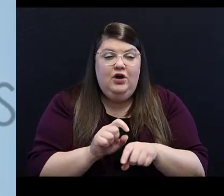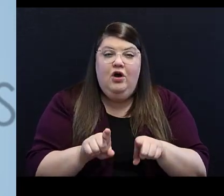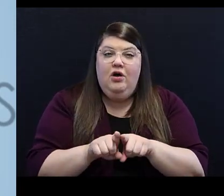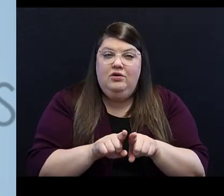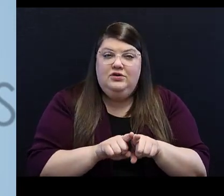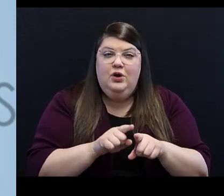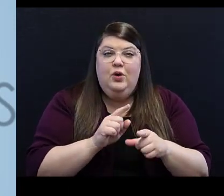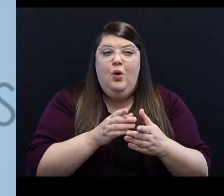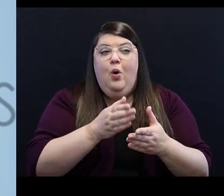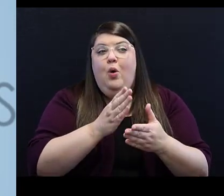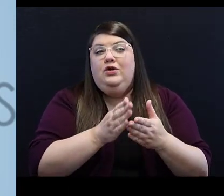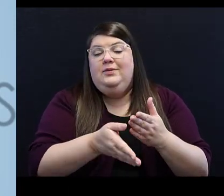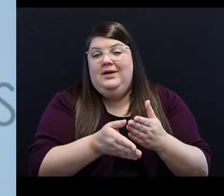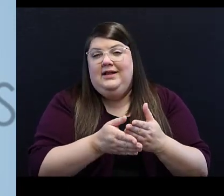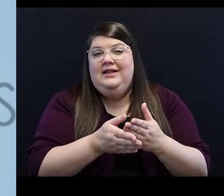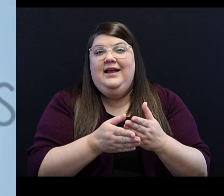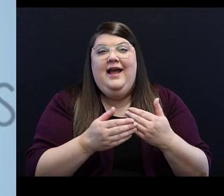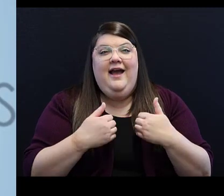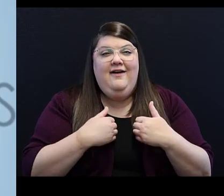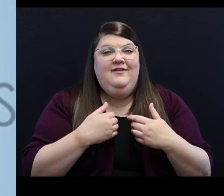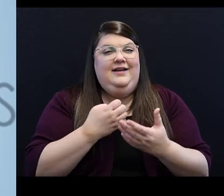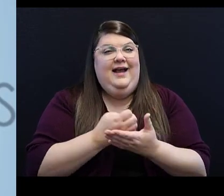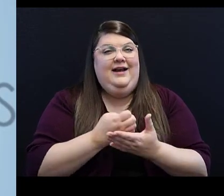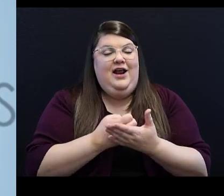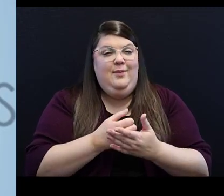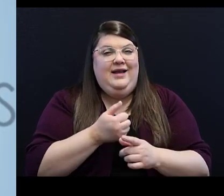economic self-sufficiency.